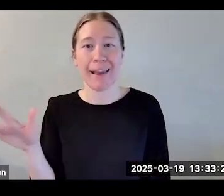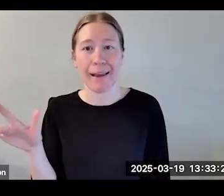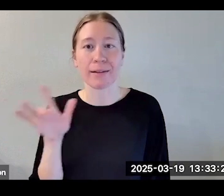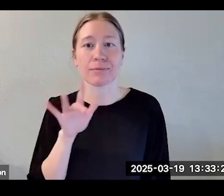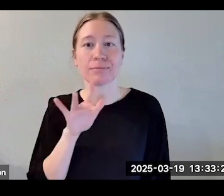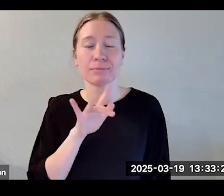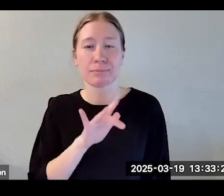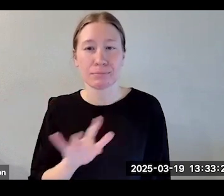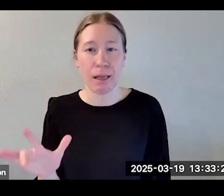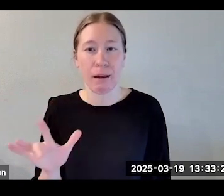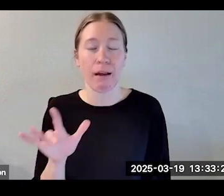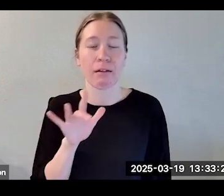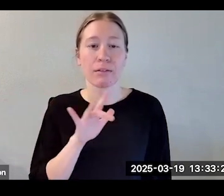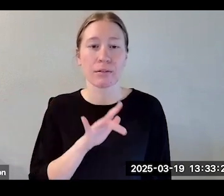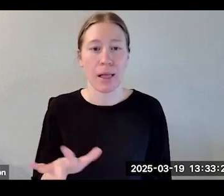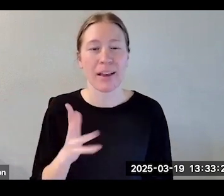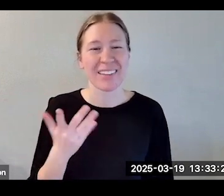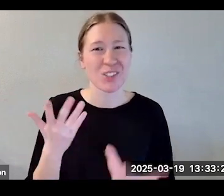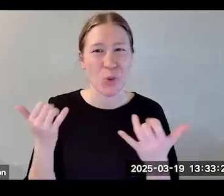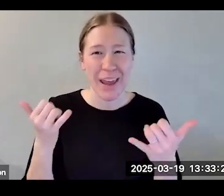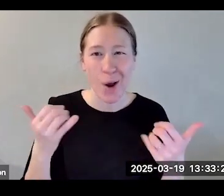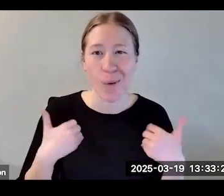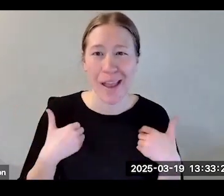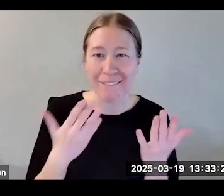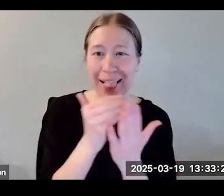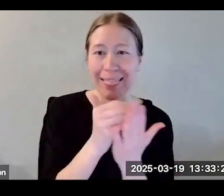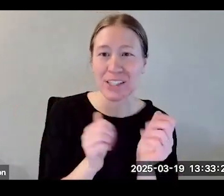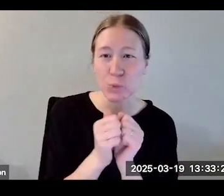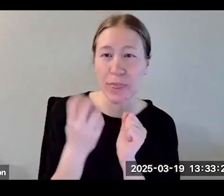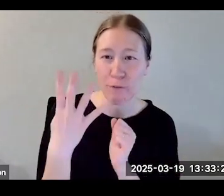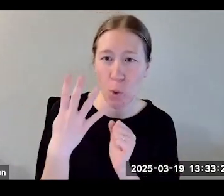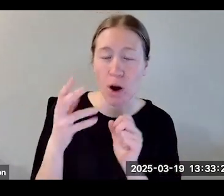So list with four items, Scholarship, Events, Work,